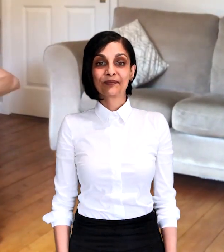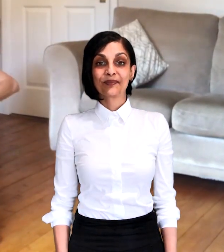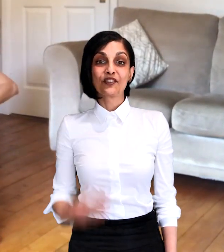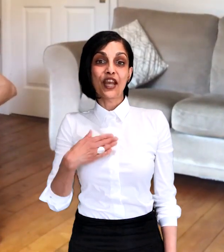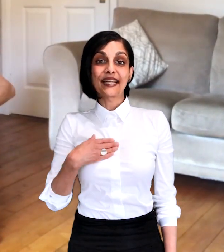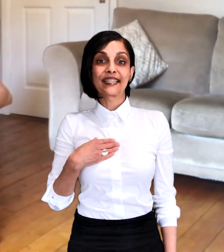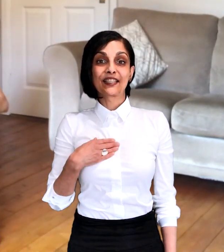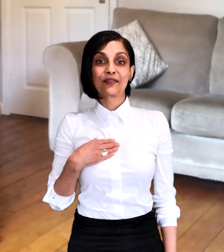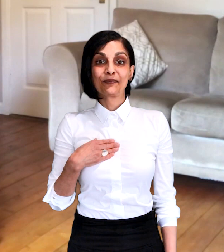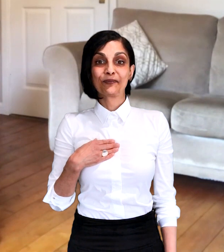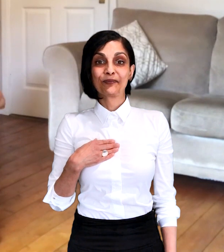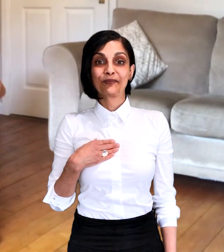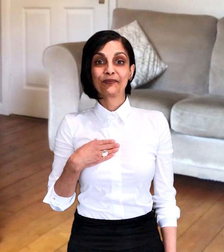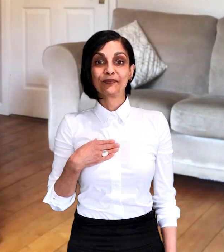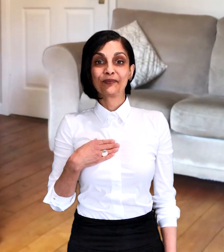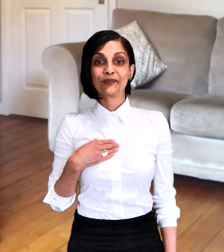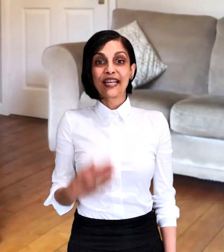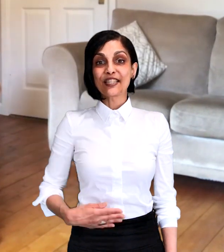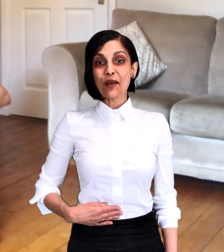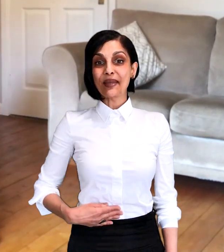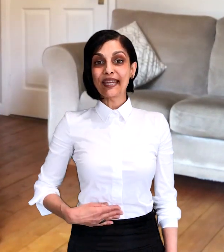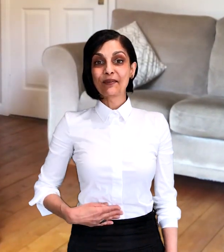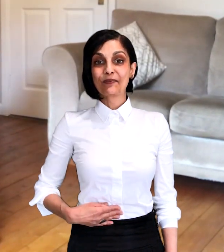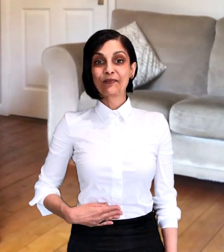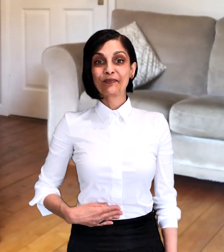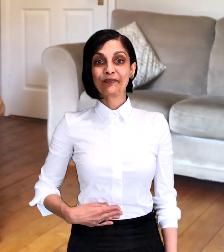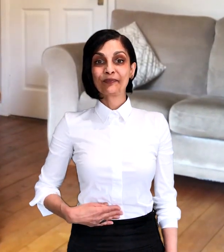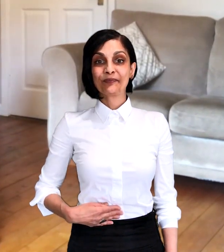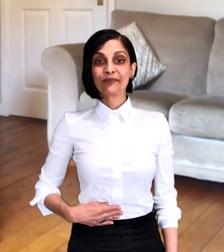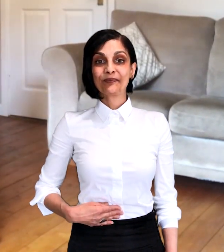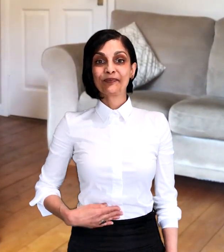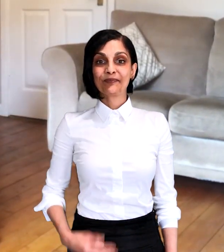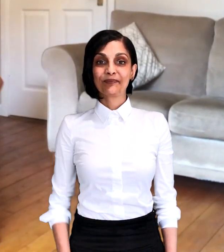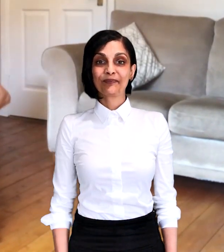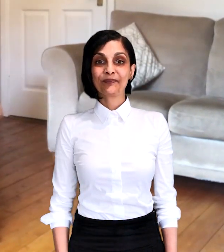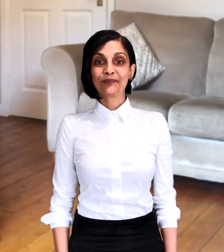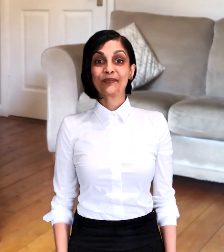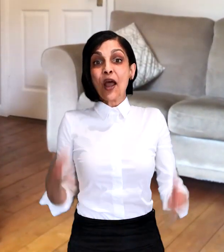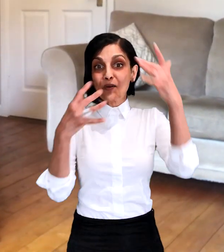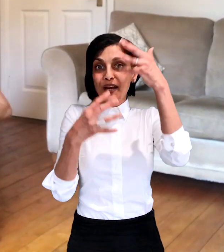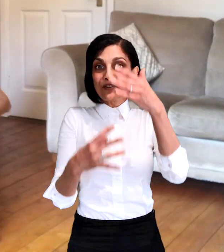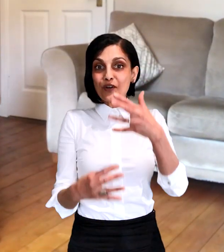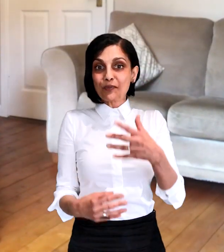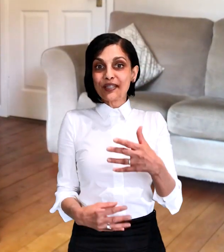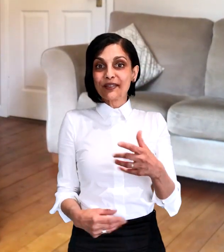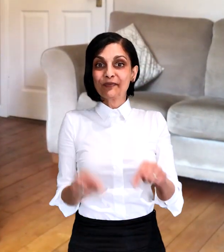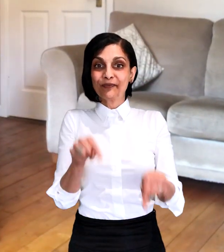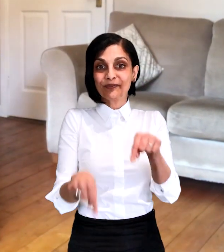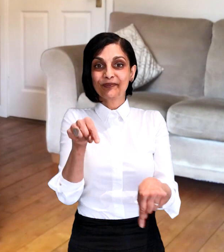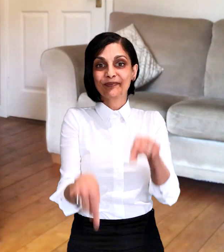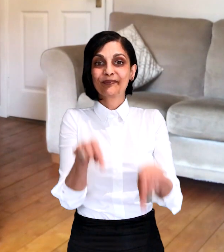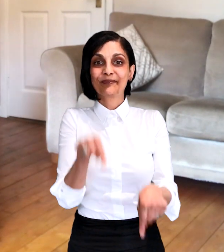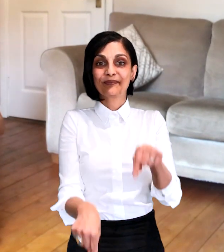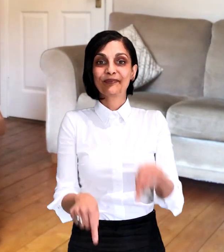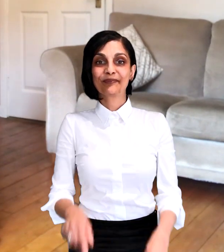And then down the chest and the tummy. We are going to cover ourselves in those raindrops.